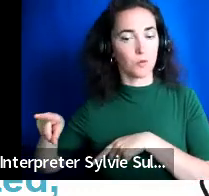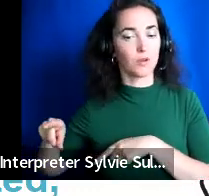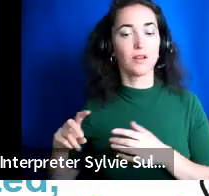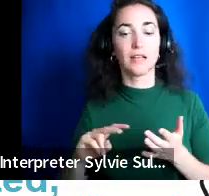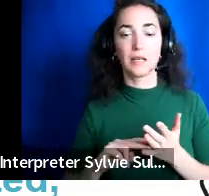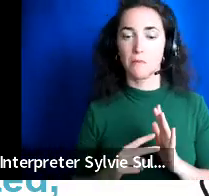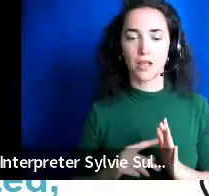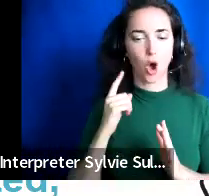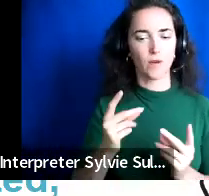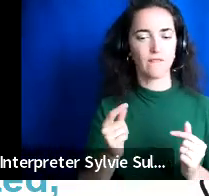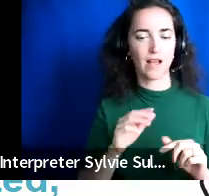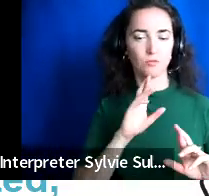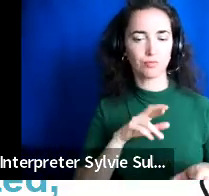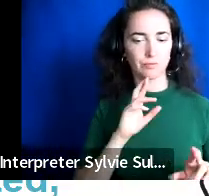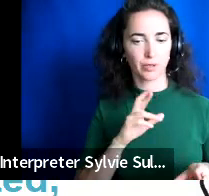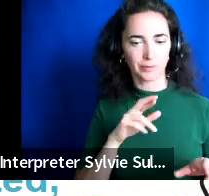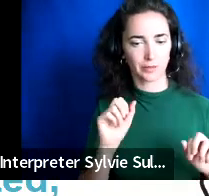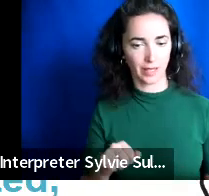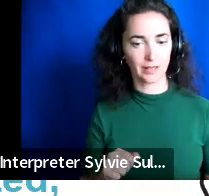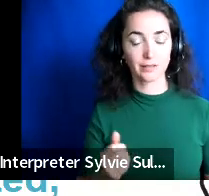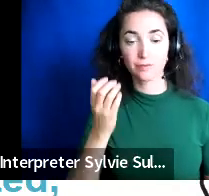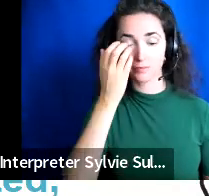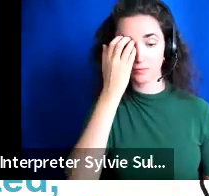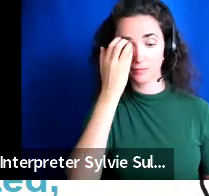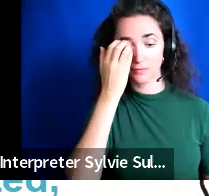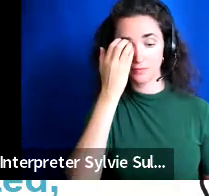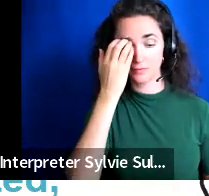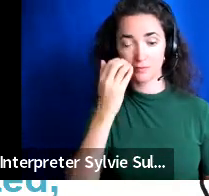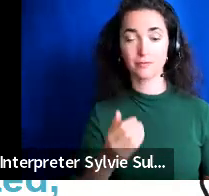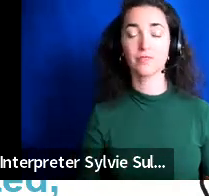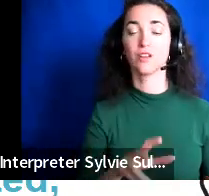response to the calls. There are 30 crisis chat centers.